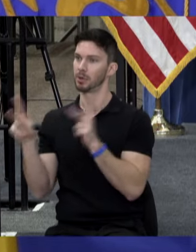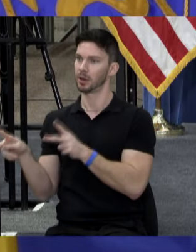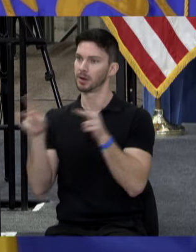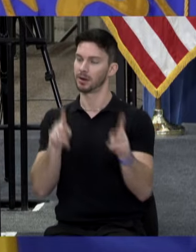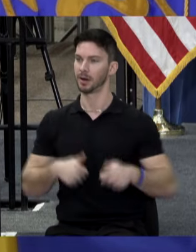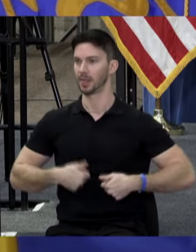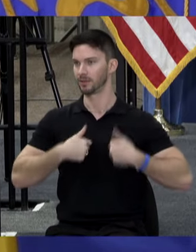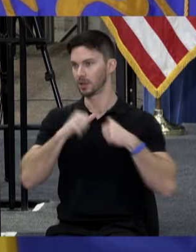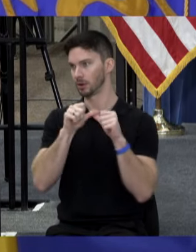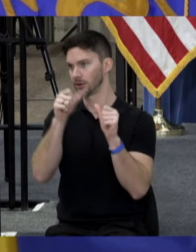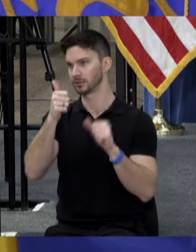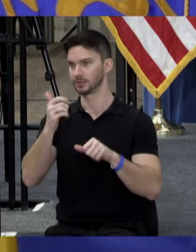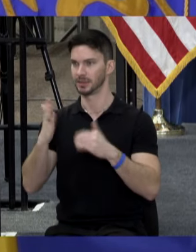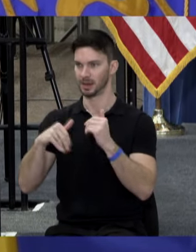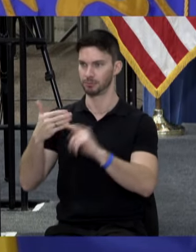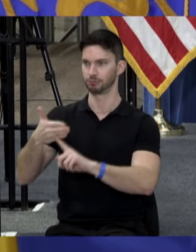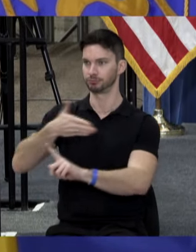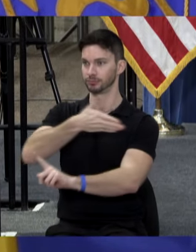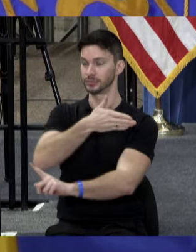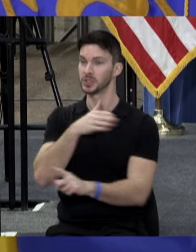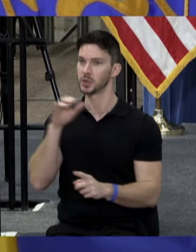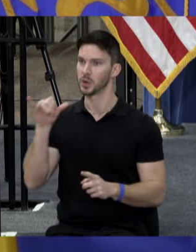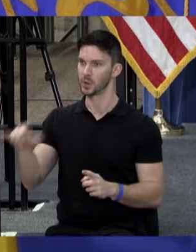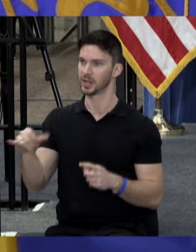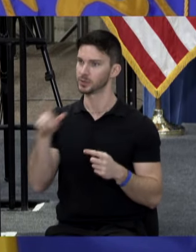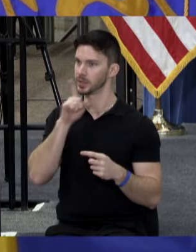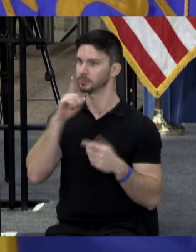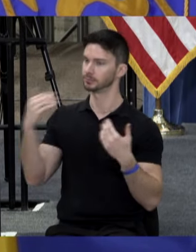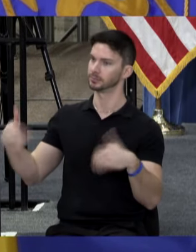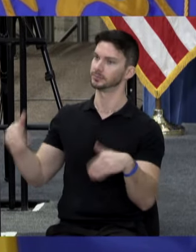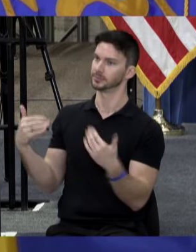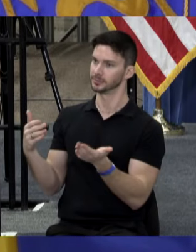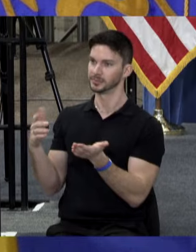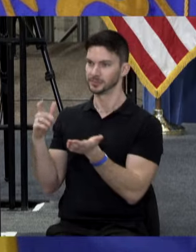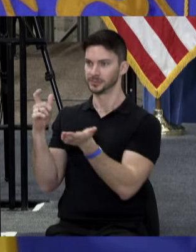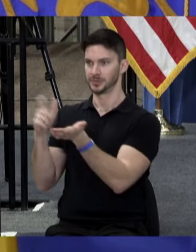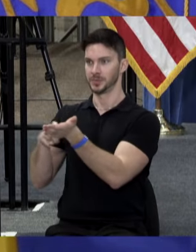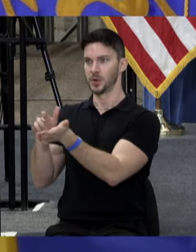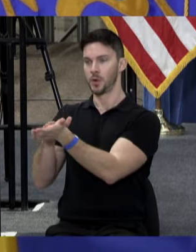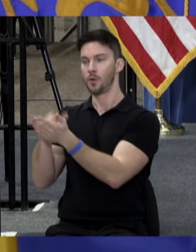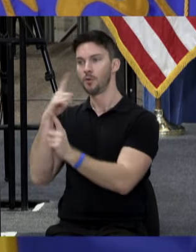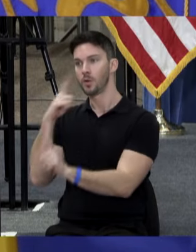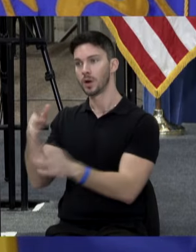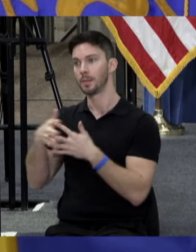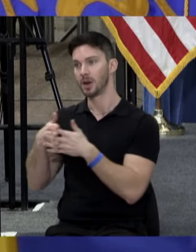an example of American ingenuity, but it also presents new challenges, challenges that largely